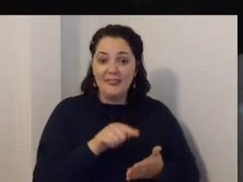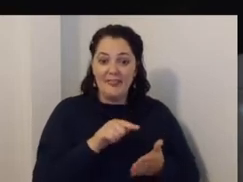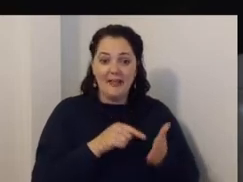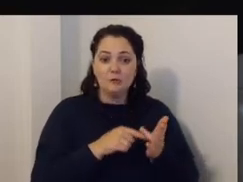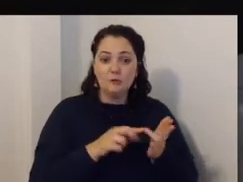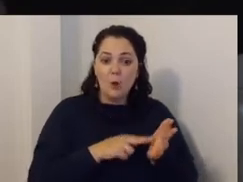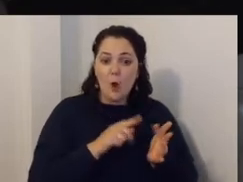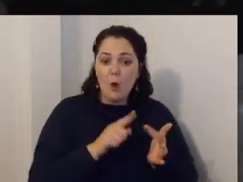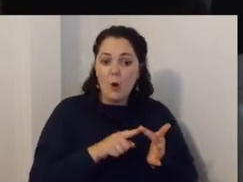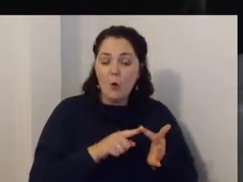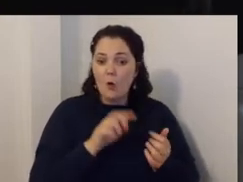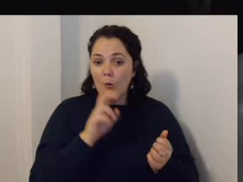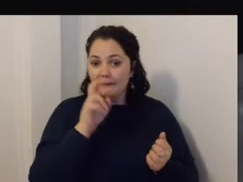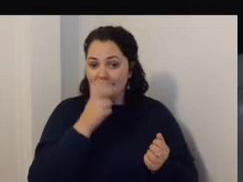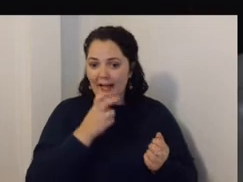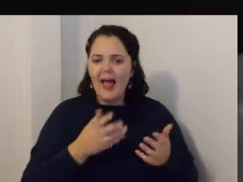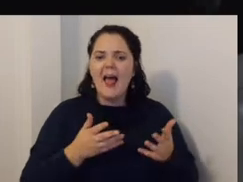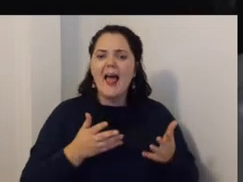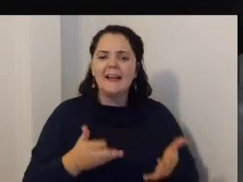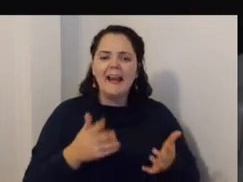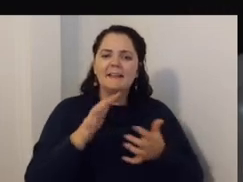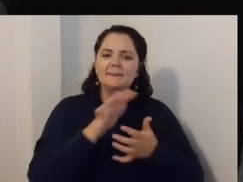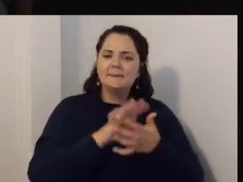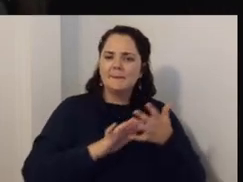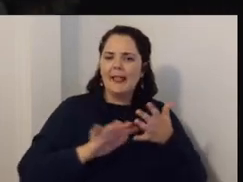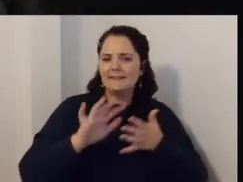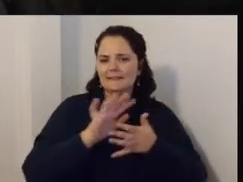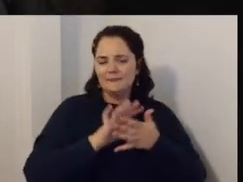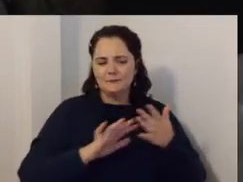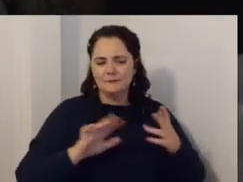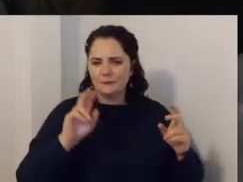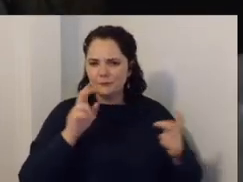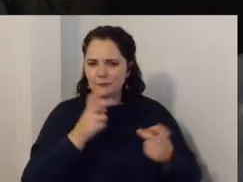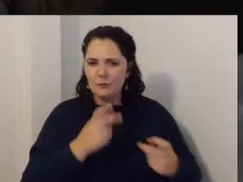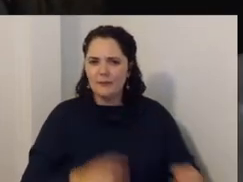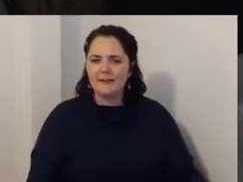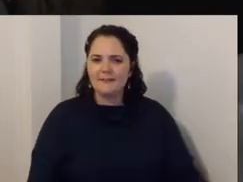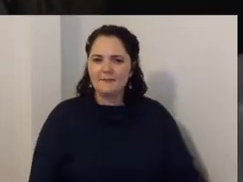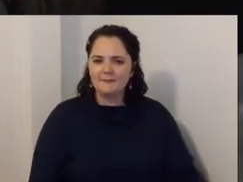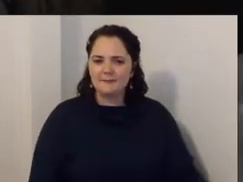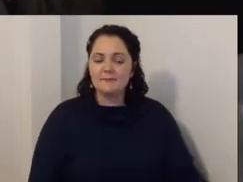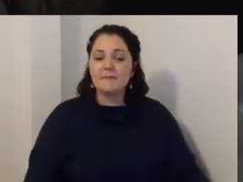all blend together into darkness so really what you're doing in this drawing is only popping out